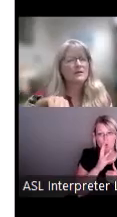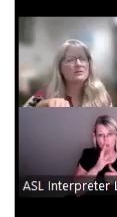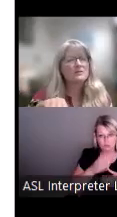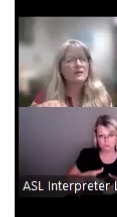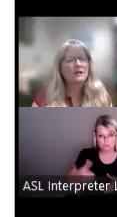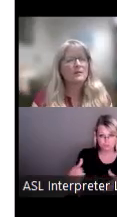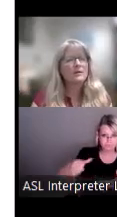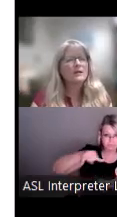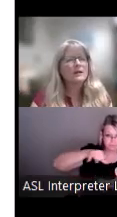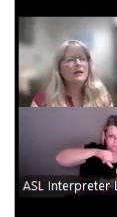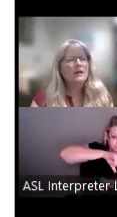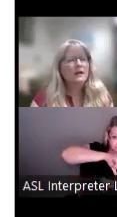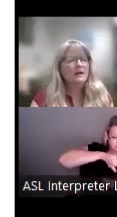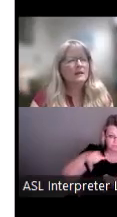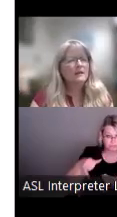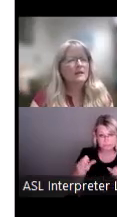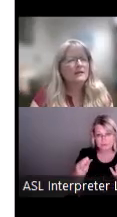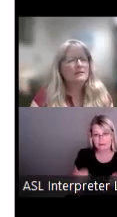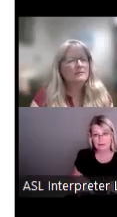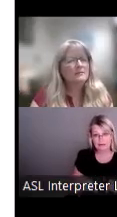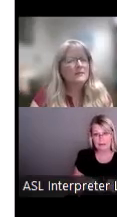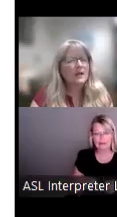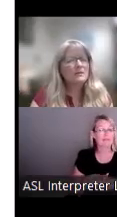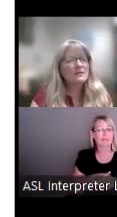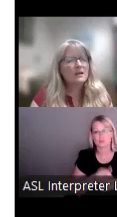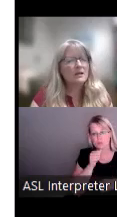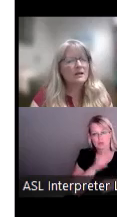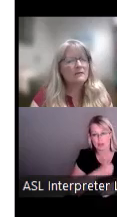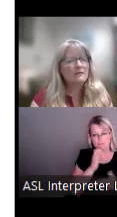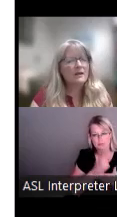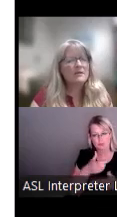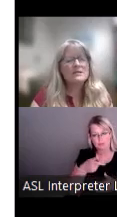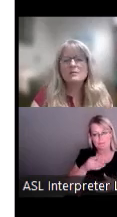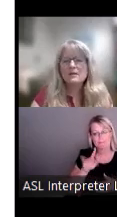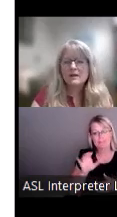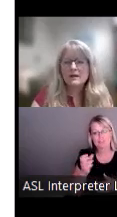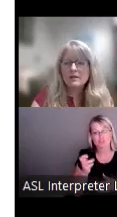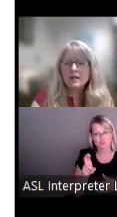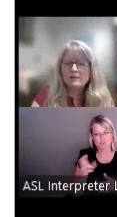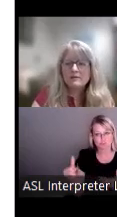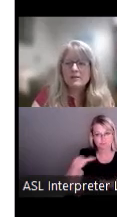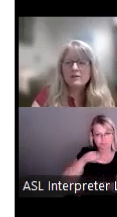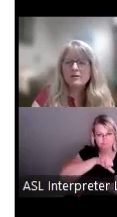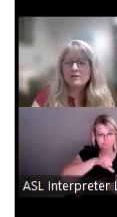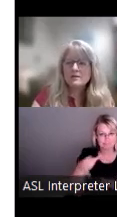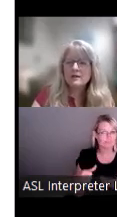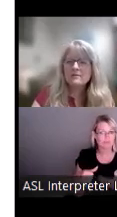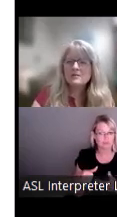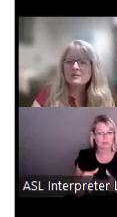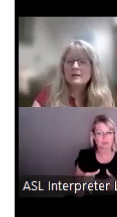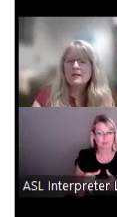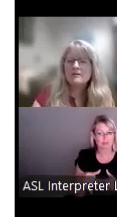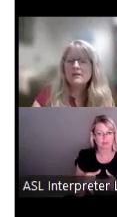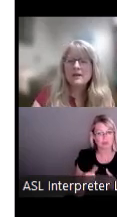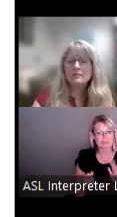that into a cup, and I would say a lot of our families wouldn't - it would never even occur to them to maybe give that